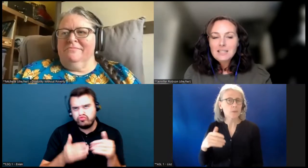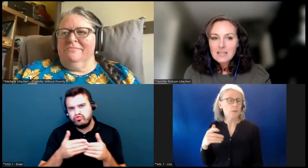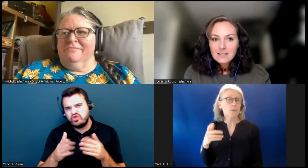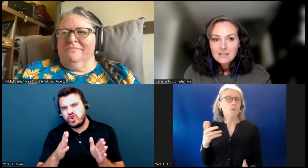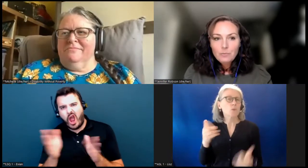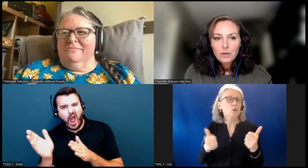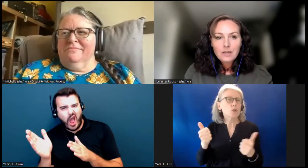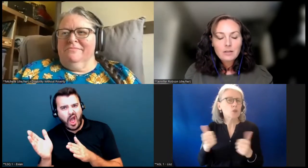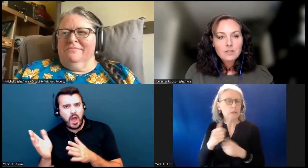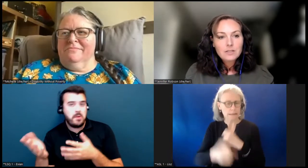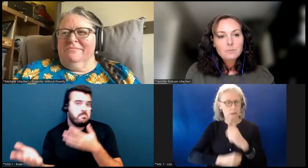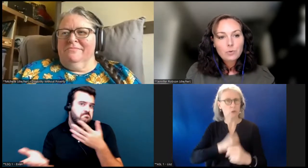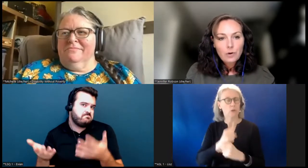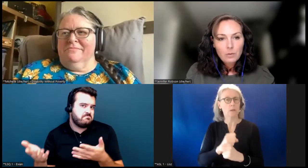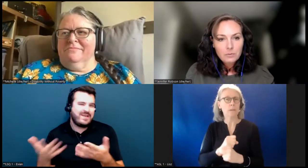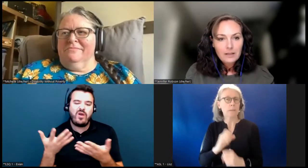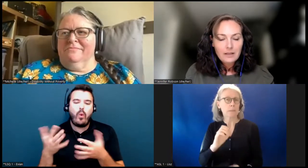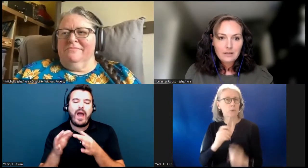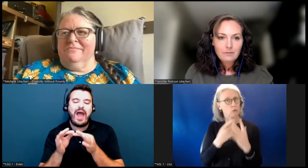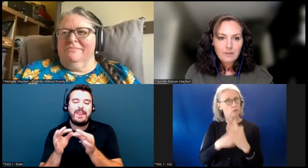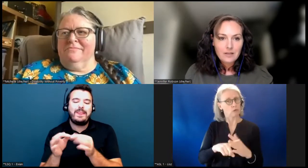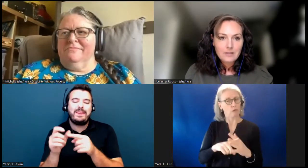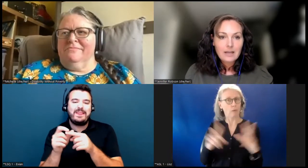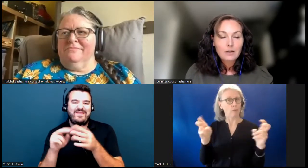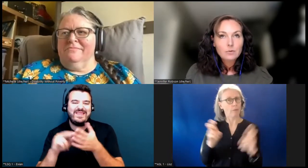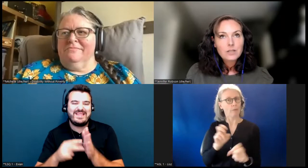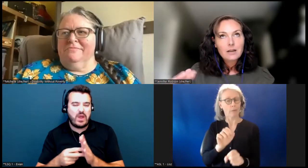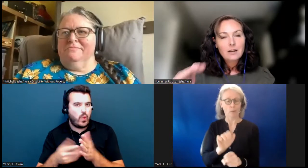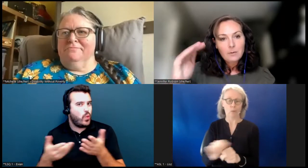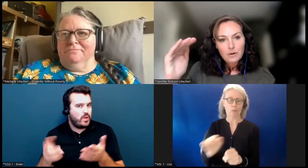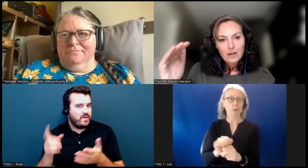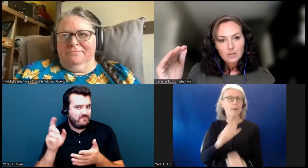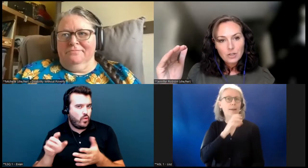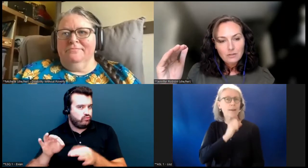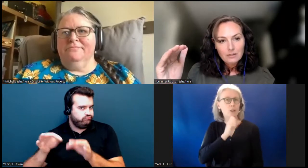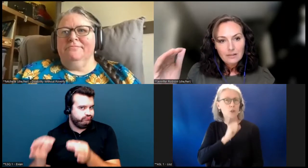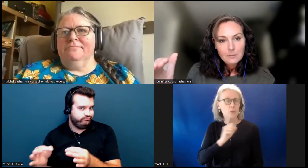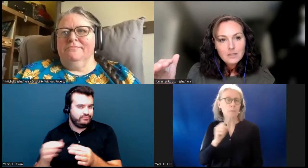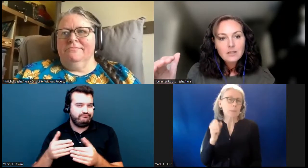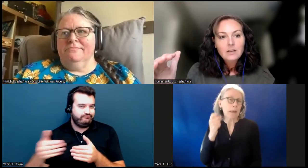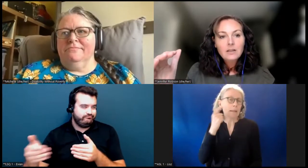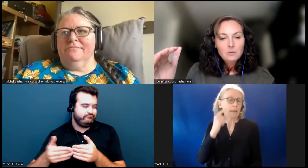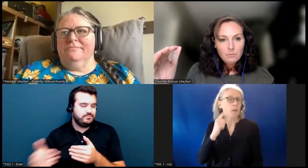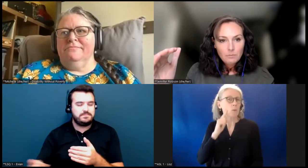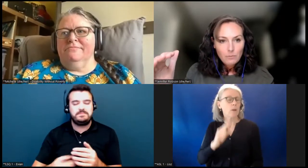IT DOES SEEM PRETTY CLEAR THIS IS PROBABLY LIKELY TO PHASE OUT AT AN UPPER AGE LIMIT.